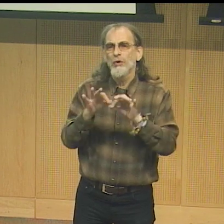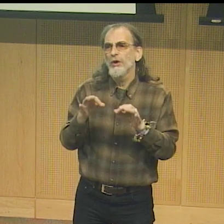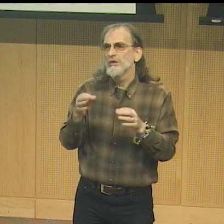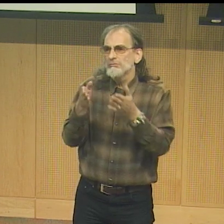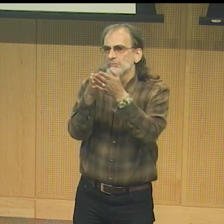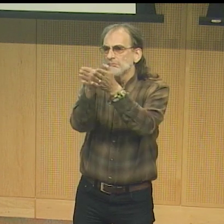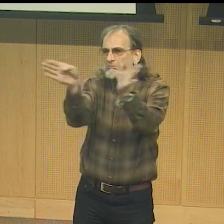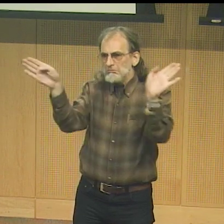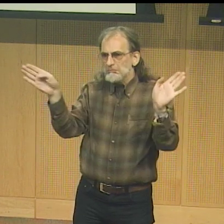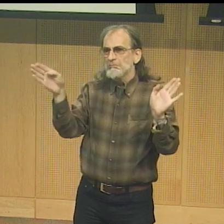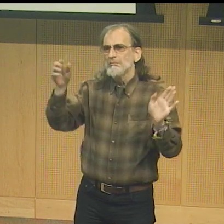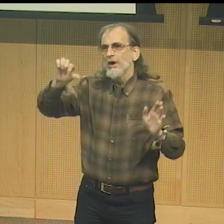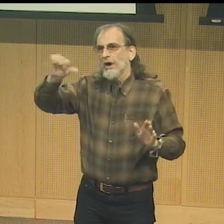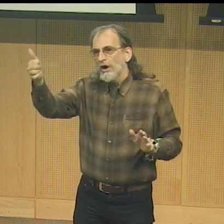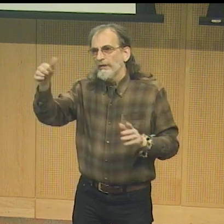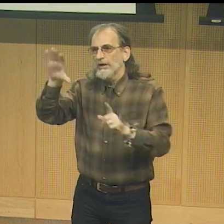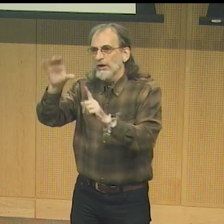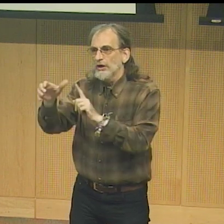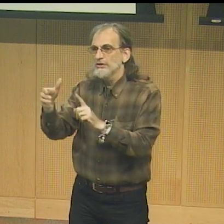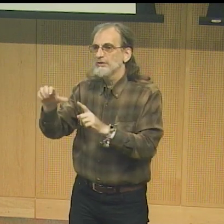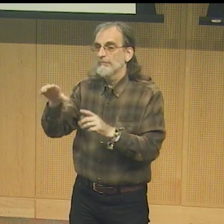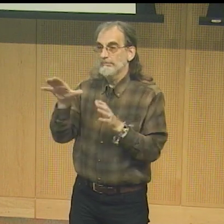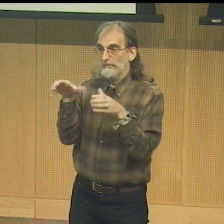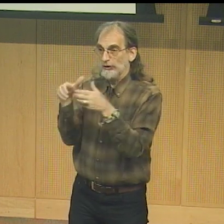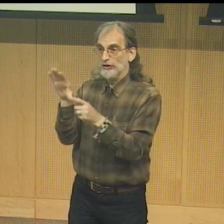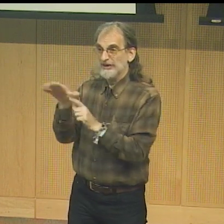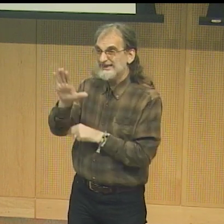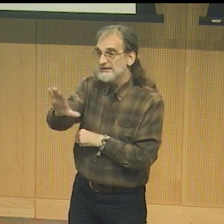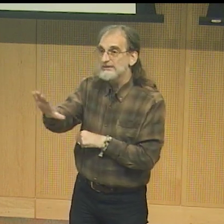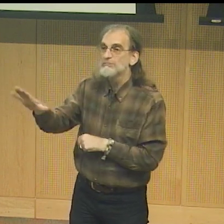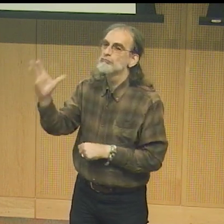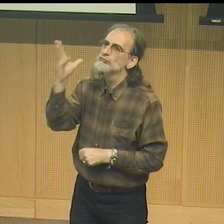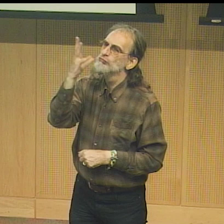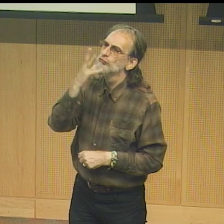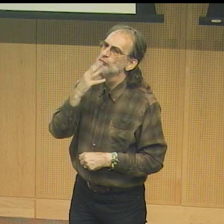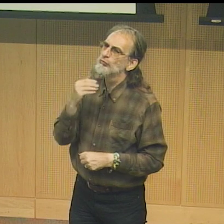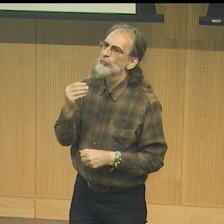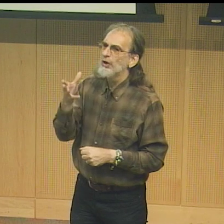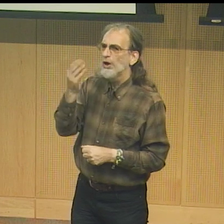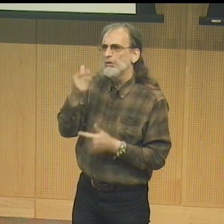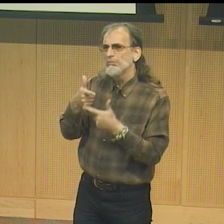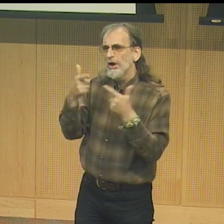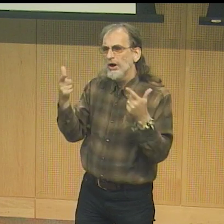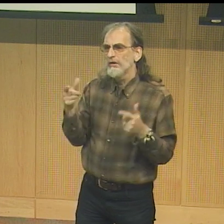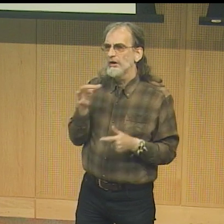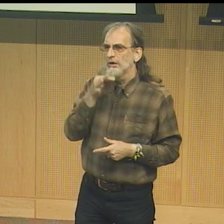It is critical to respect and learn about other minority cultures.